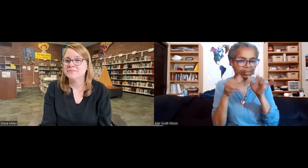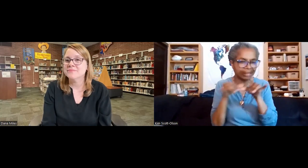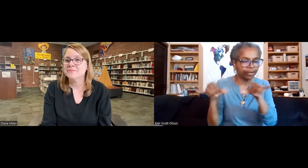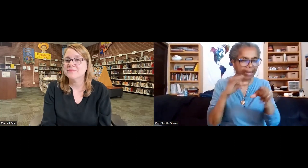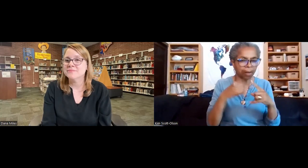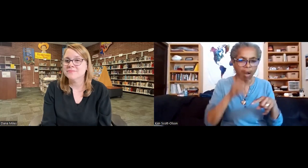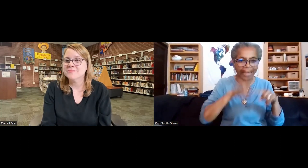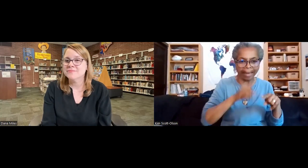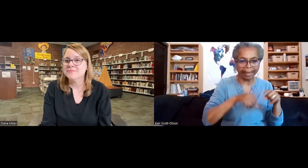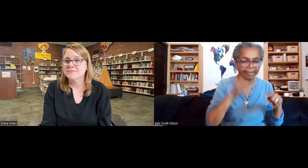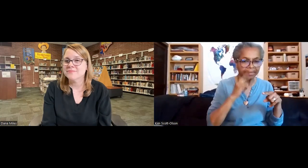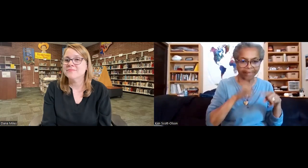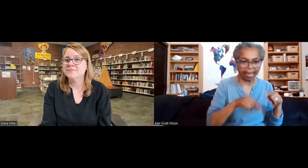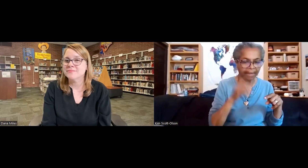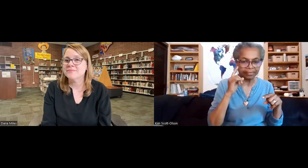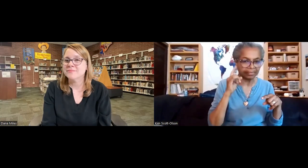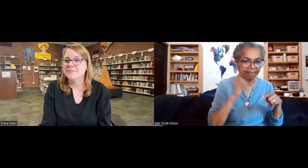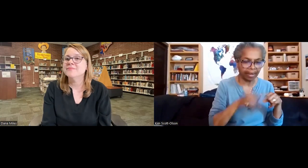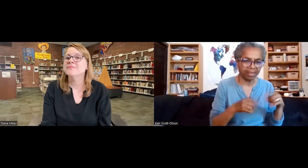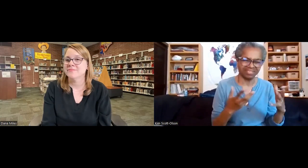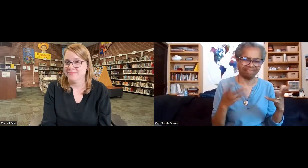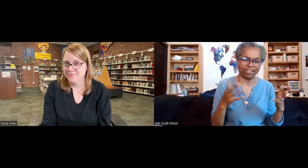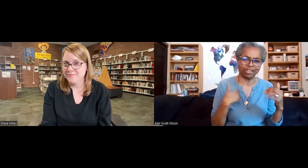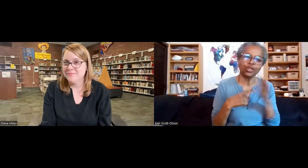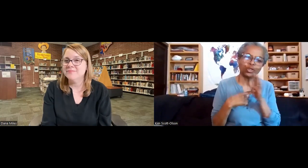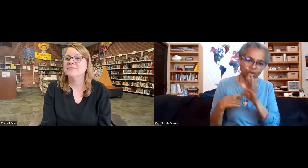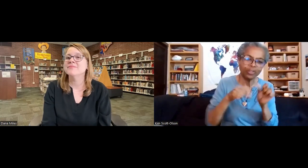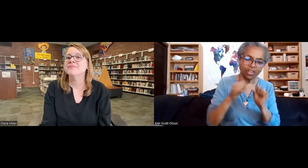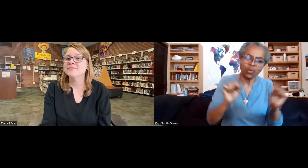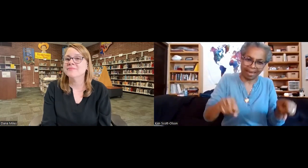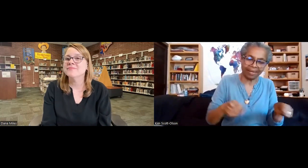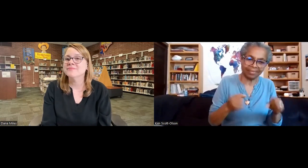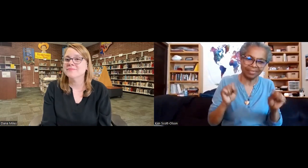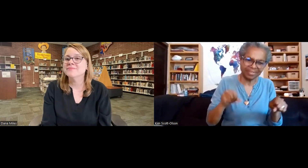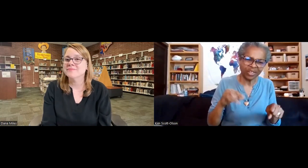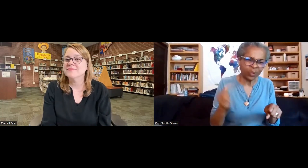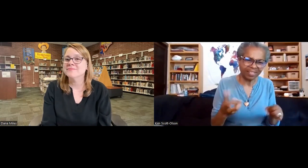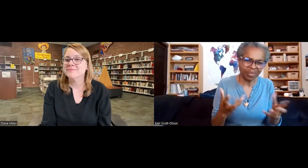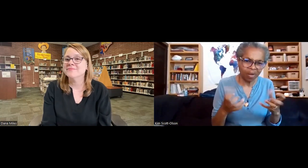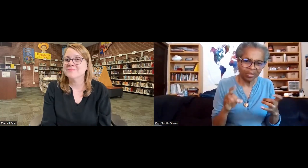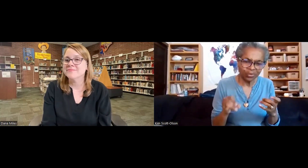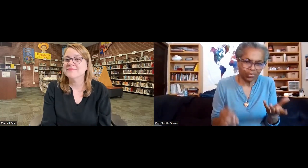Too often, these children are told that they can’t. Enough of that, show each other